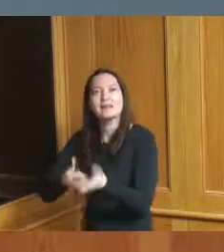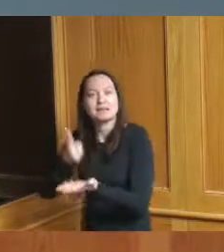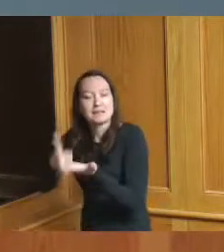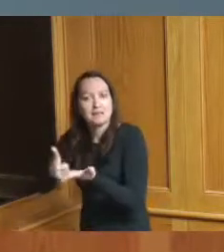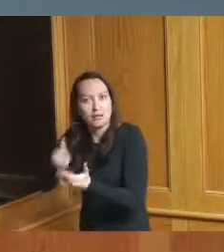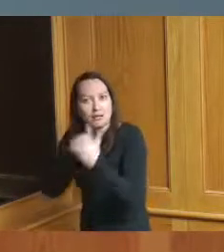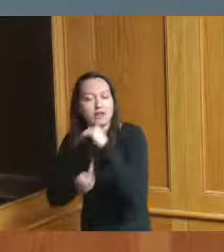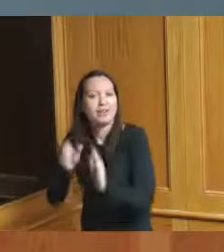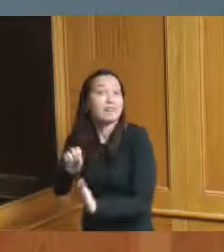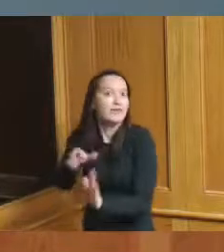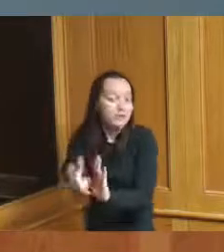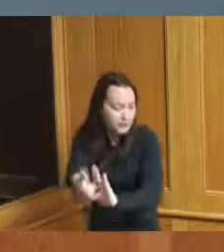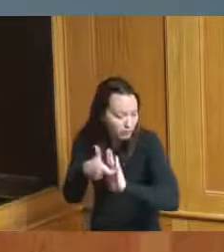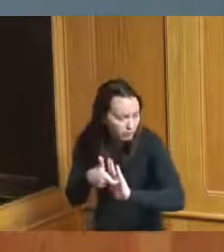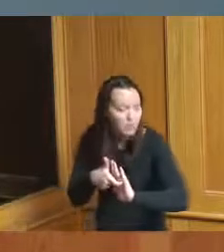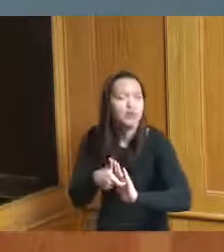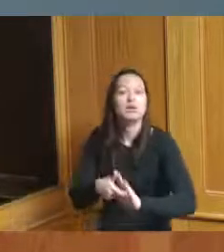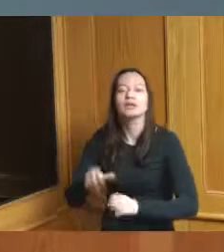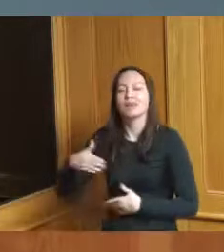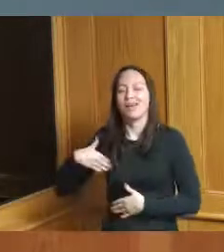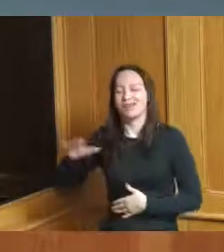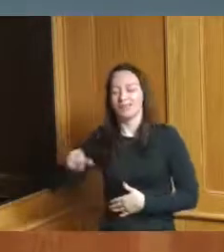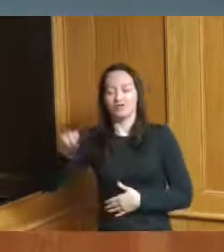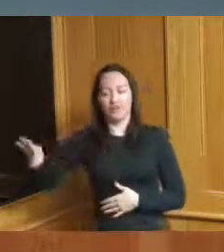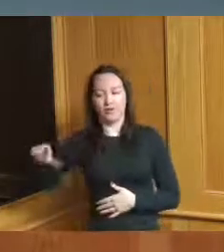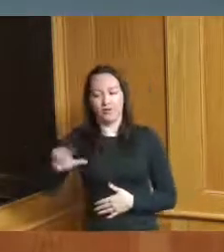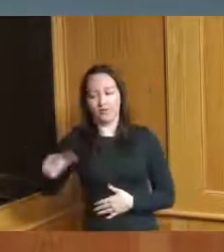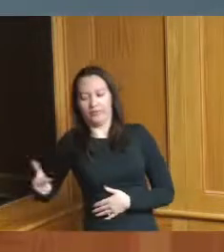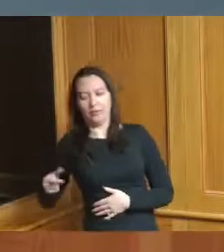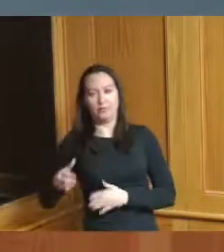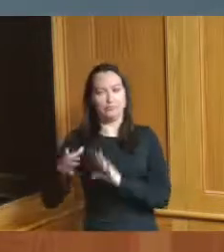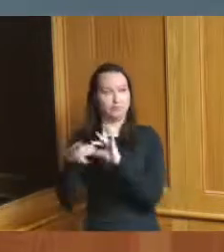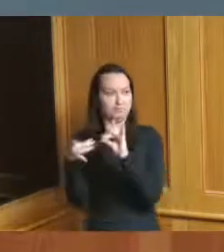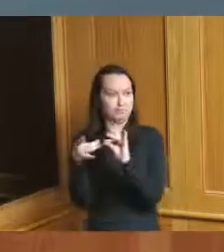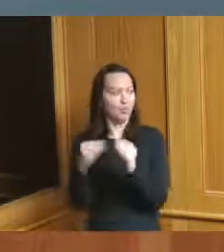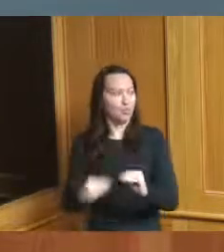as needed and we'll have Jeff a little to our administrator talk a little bit more about the